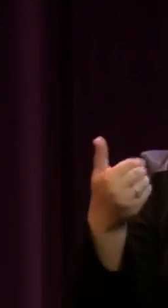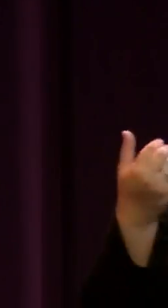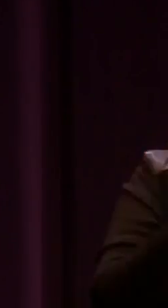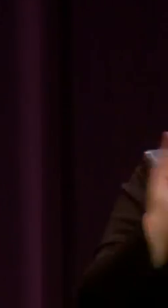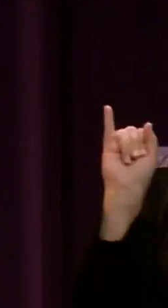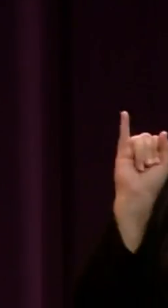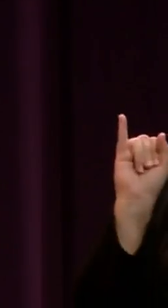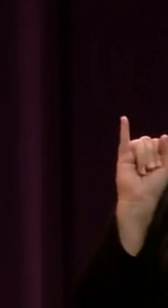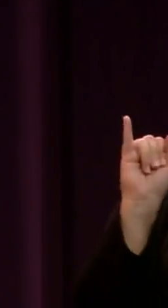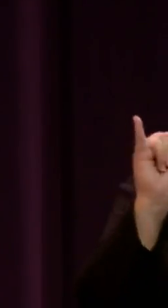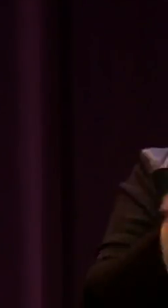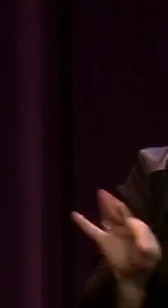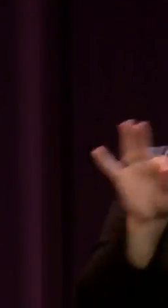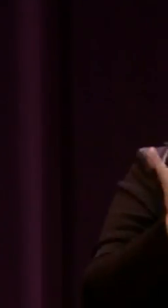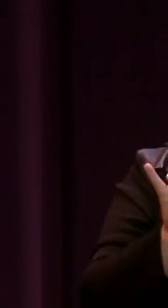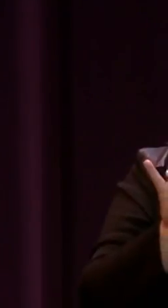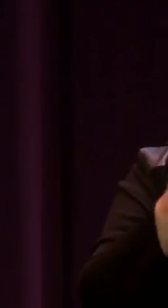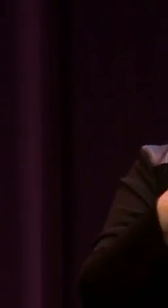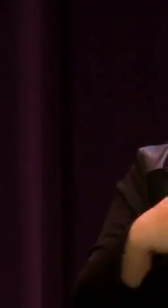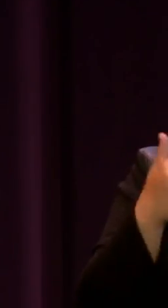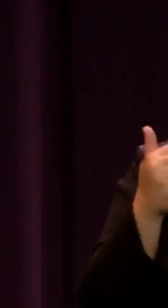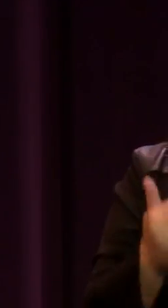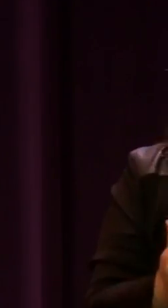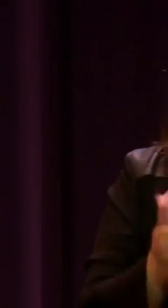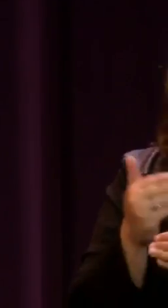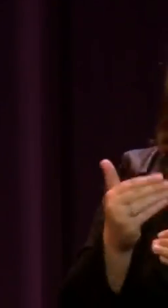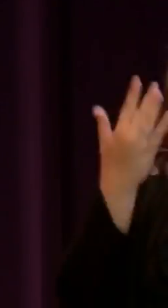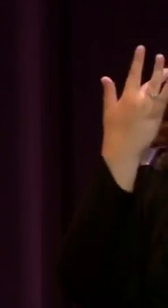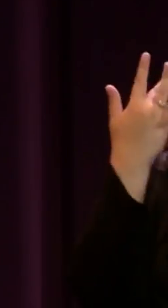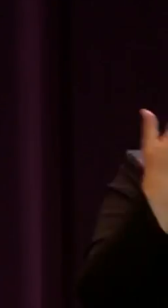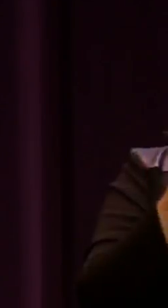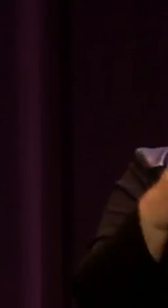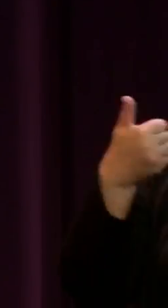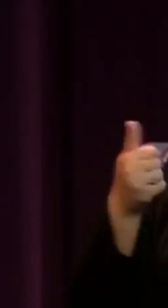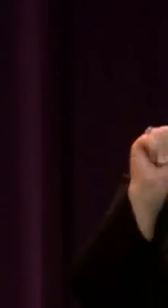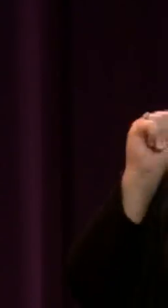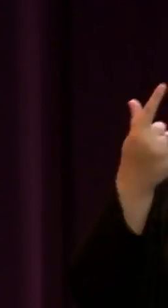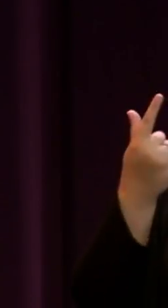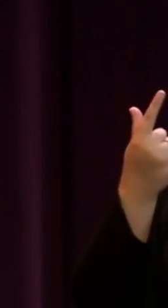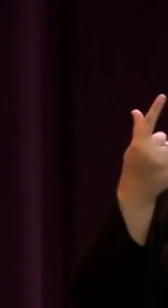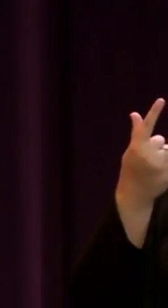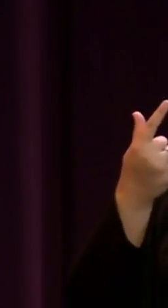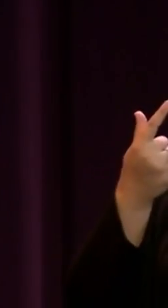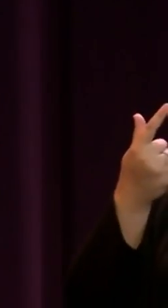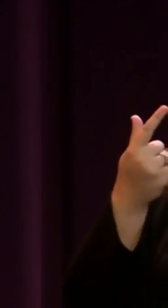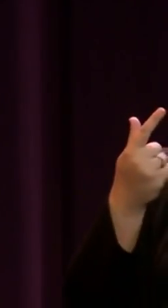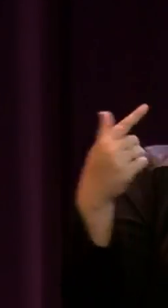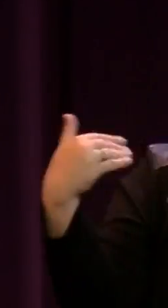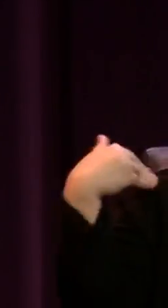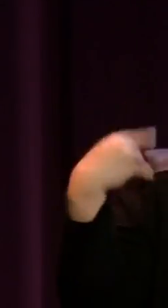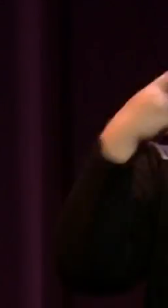ROAD TO STATEHOOD. AN INDEPENDENT ATTORNEY GENERAL CHARGED WITH PROTECTING THE PUBLIC INTEREST PROVIDES THE